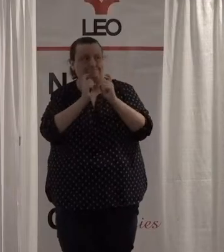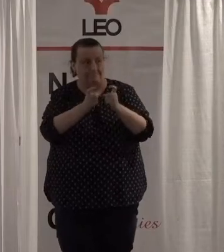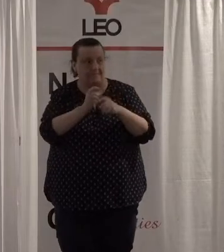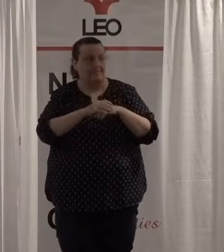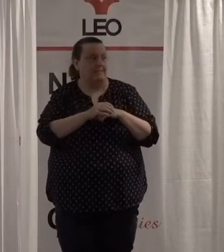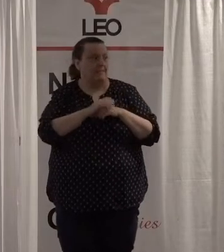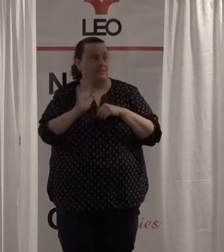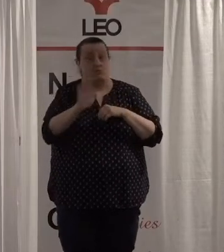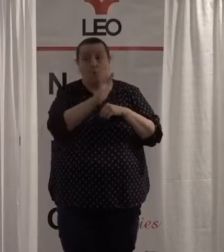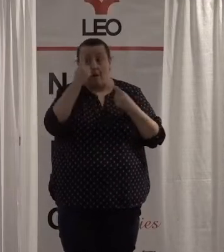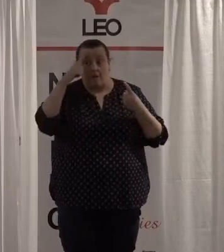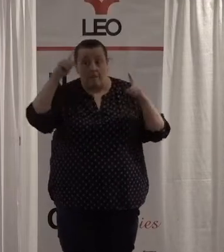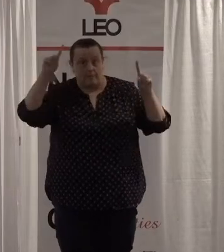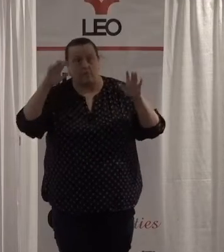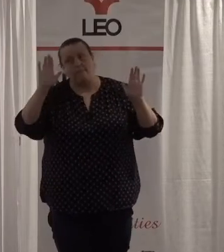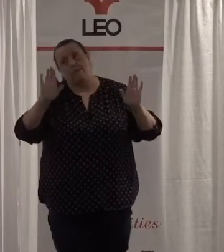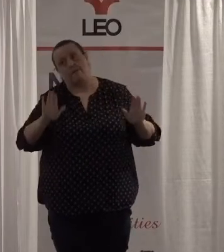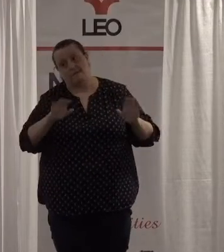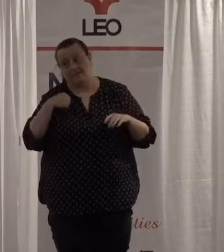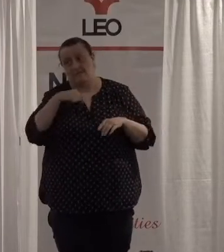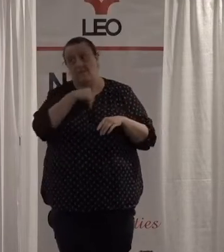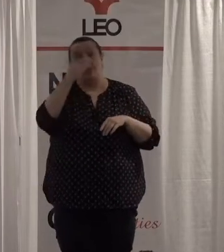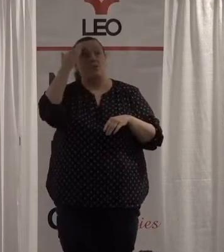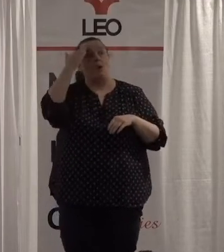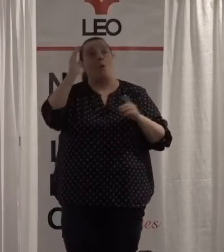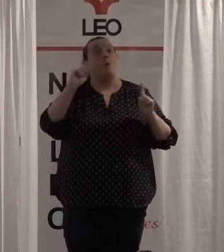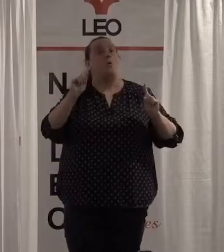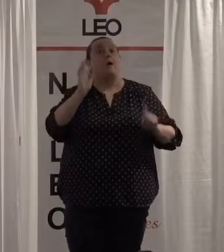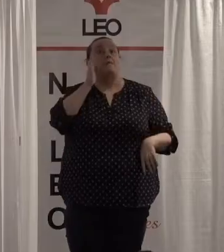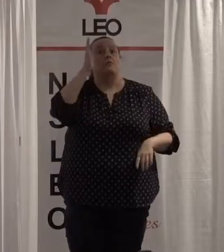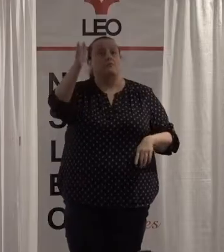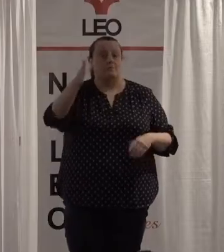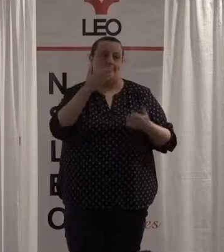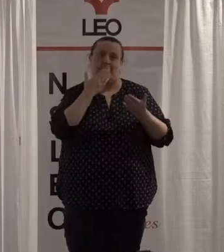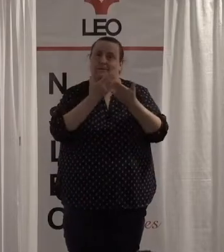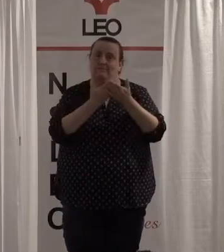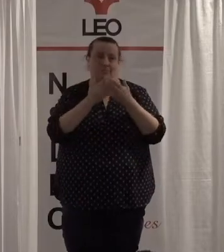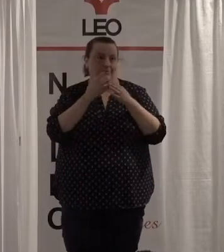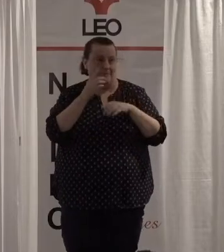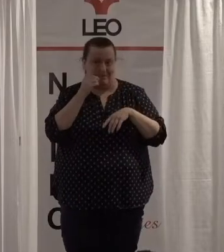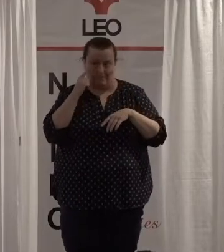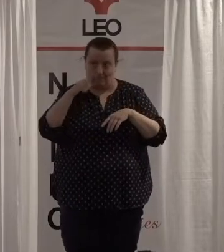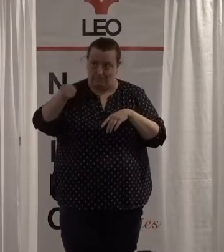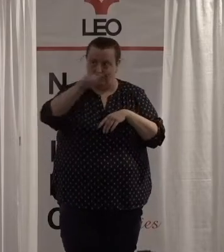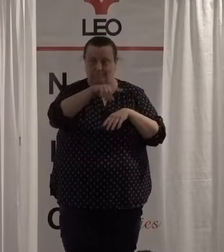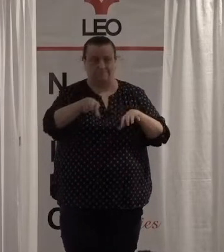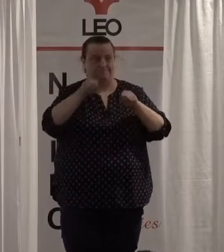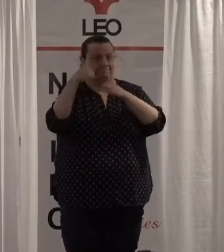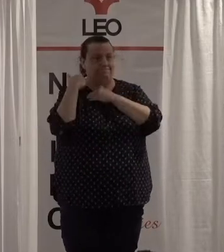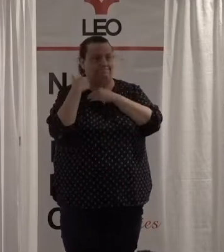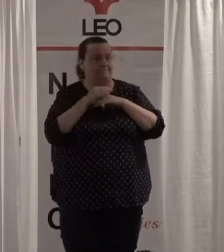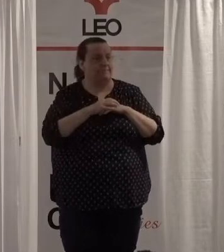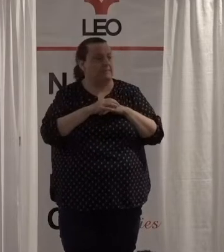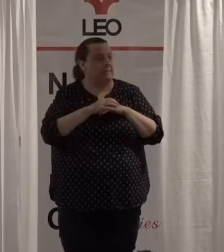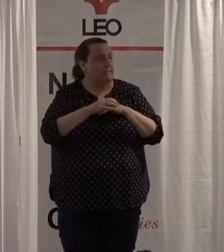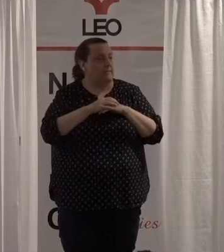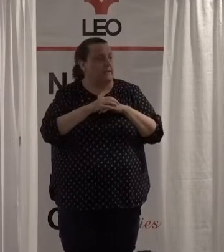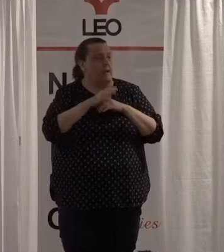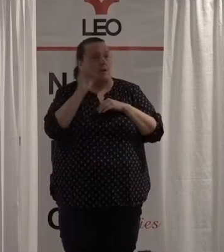WE KNOW THE FUTURE IS IN GOOD HANDS. I WOULD ALSO LIKE TO HIGHLIGHT OUR CAPE BRETON RECIPIENTS